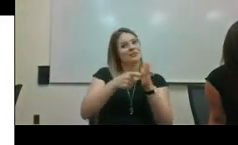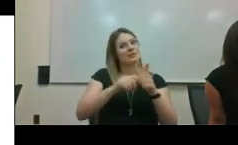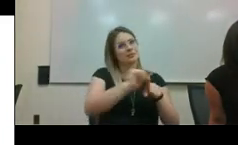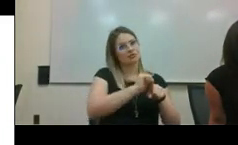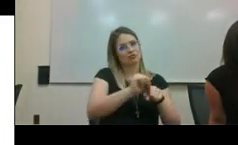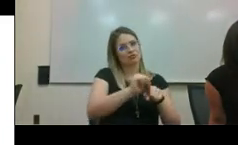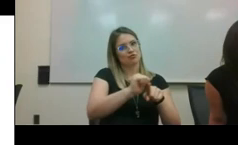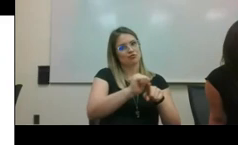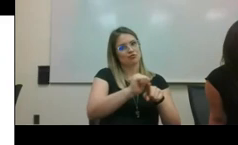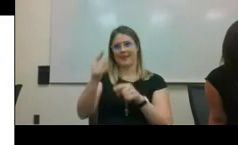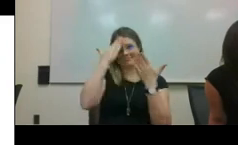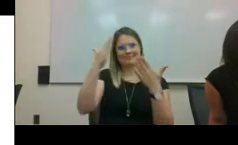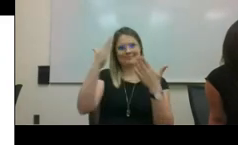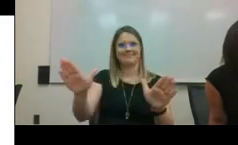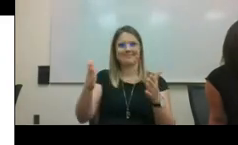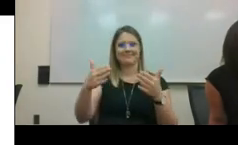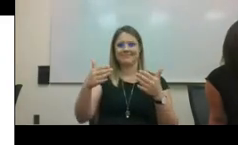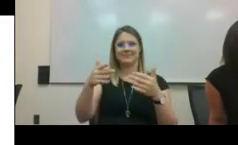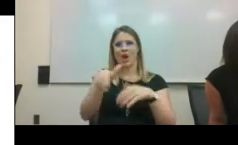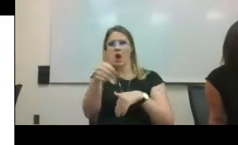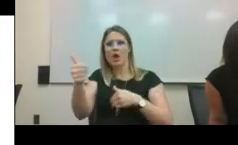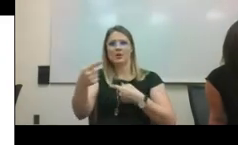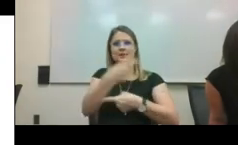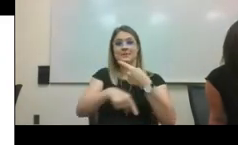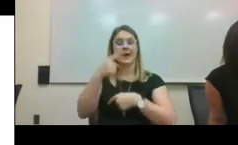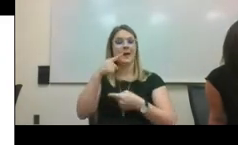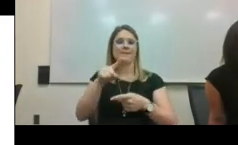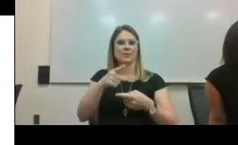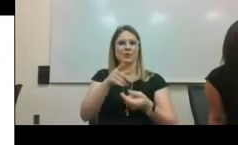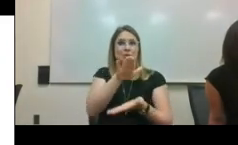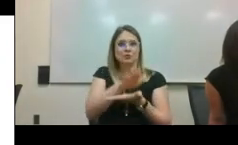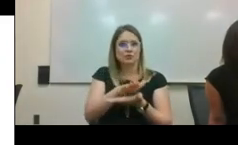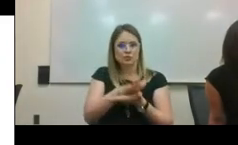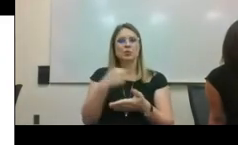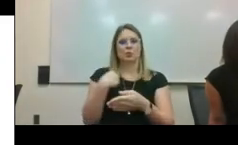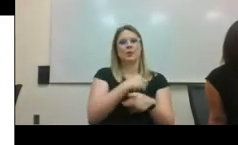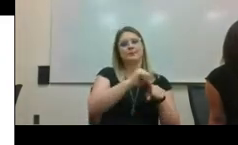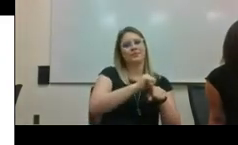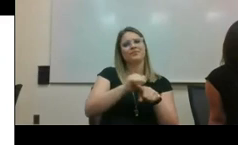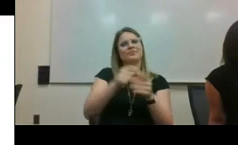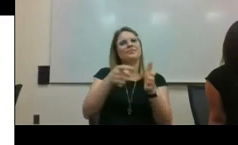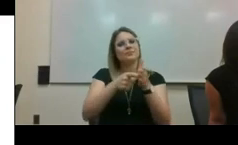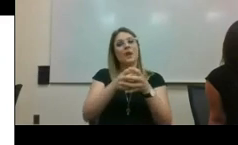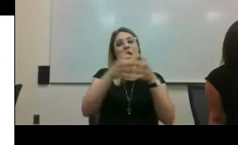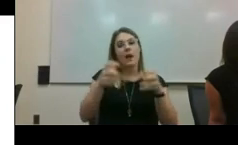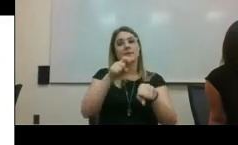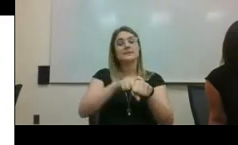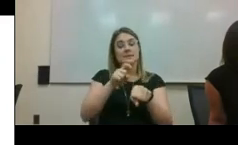and they would have just been using their old signs that they hadn't learned what to use in that region. So, it took time to both collect those signs